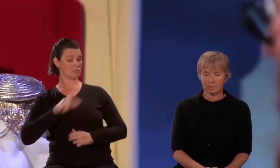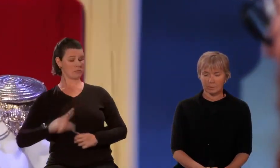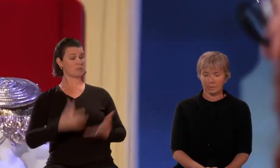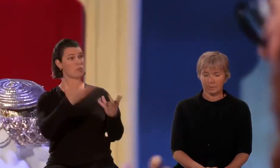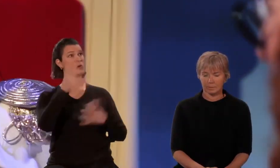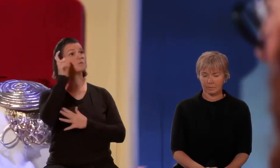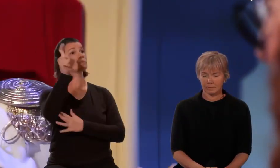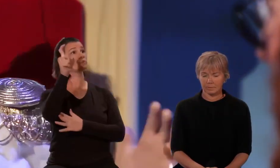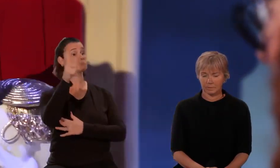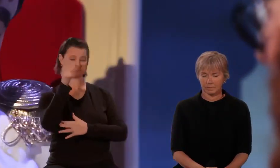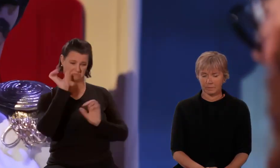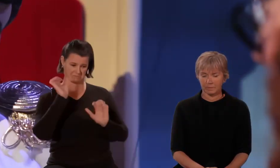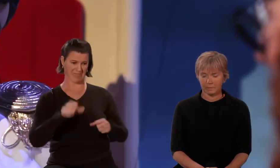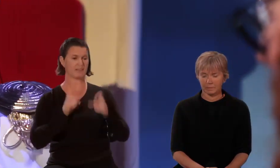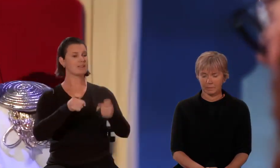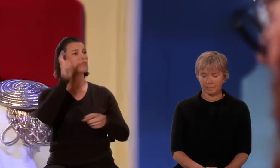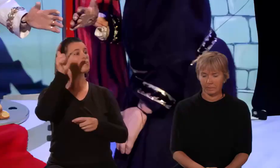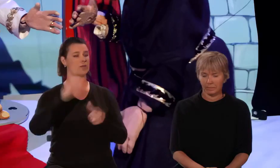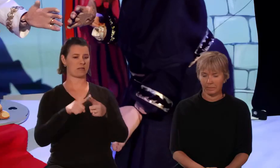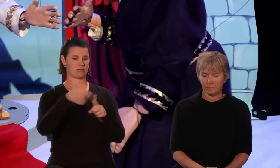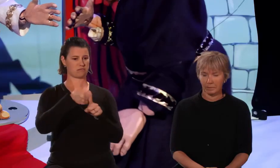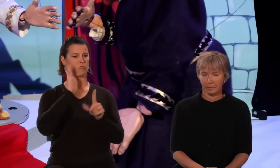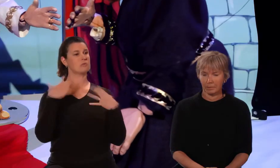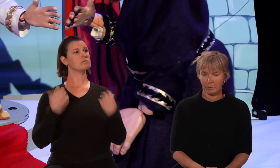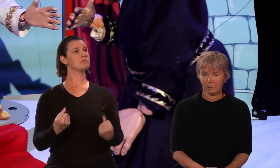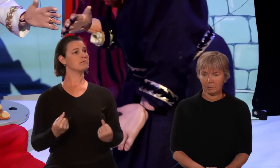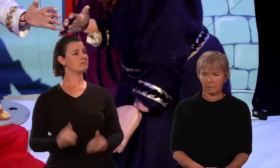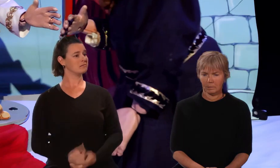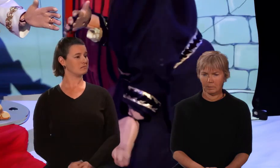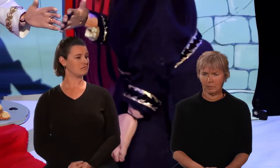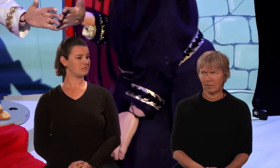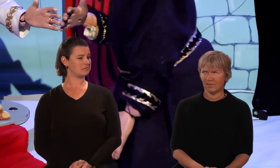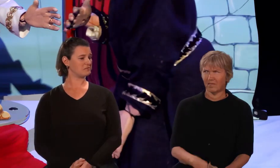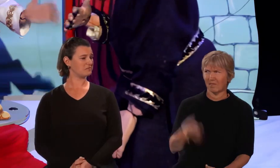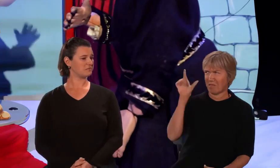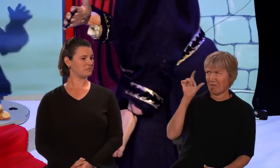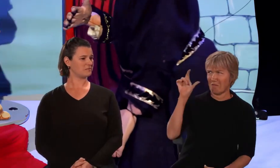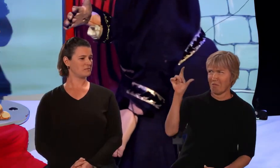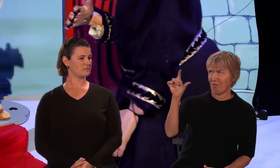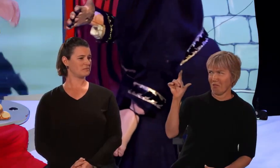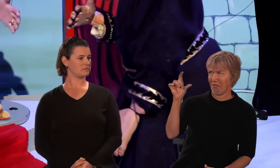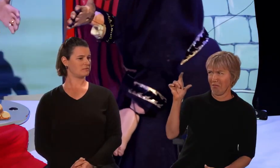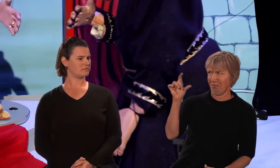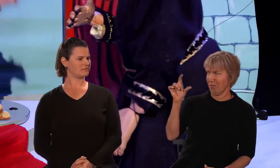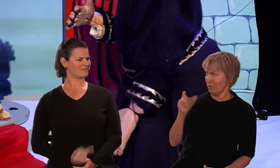If she can have the moon, she will be well again. [chamberlain] The-- the moon? [King] Yes, the moon.